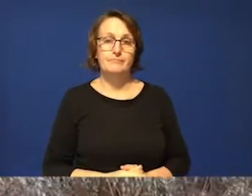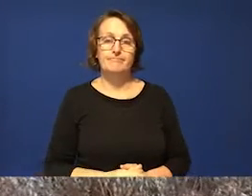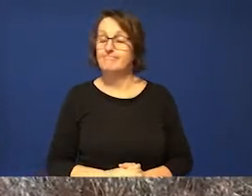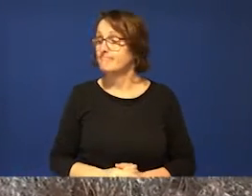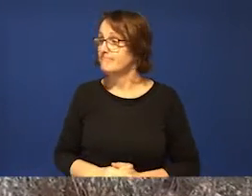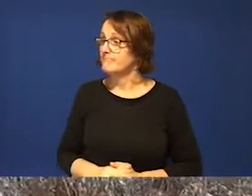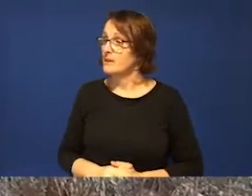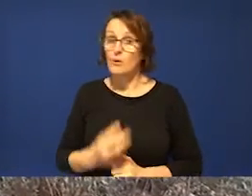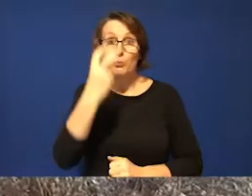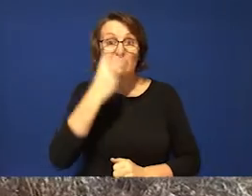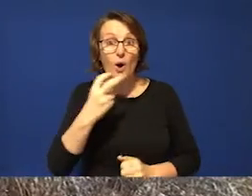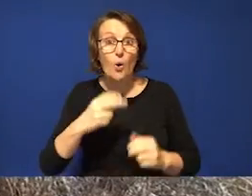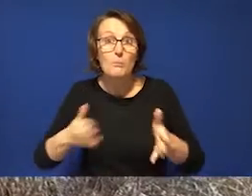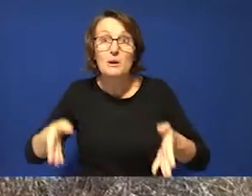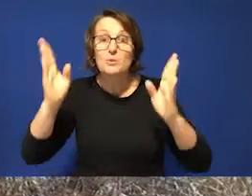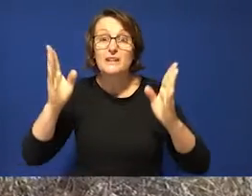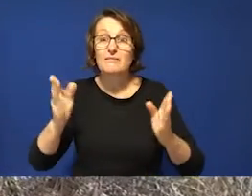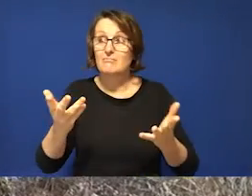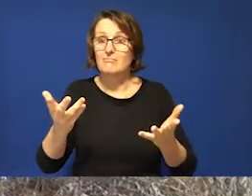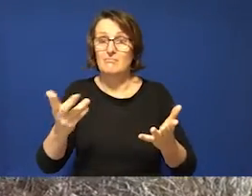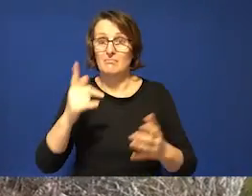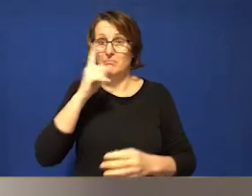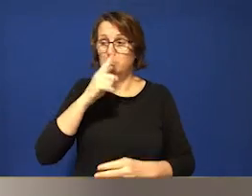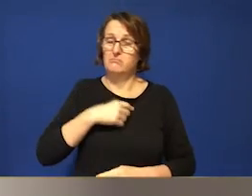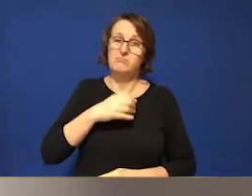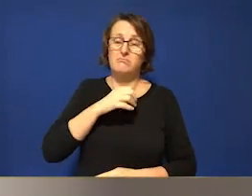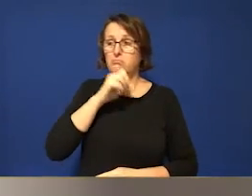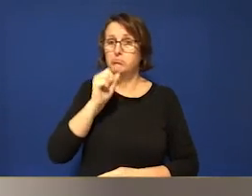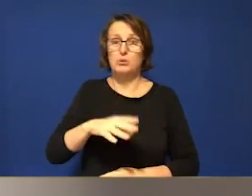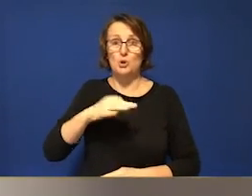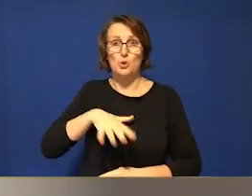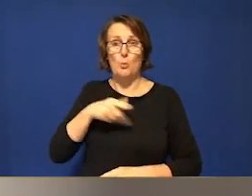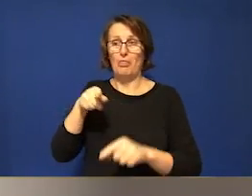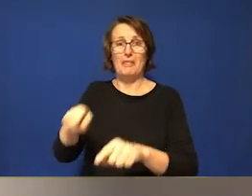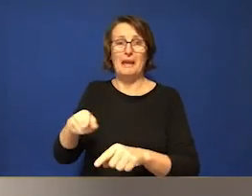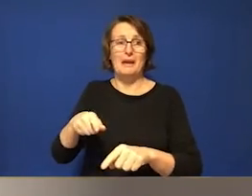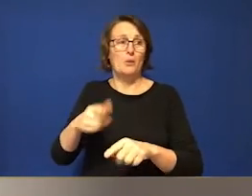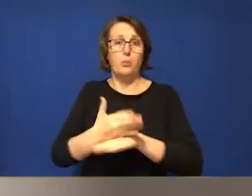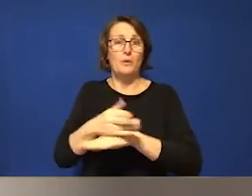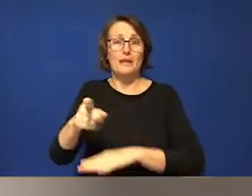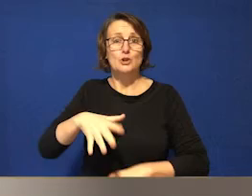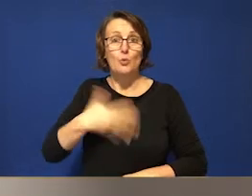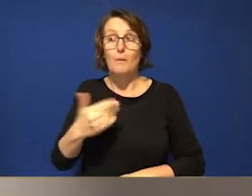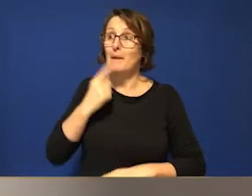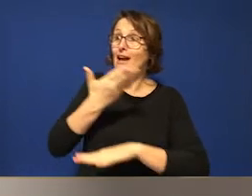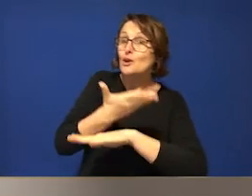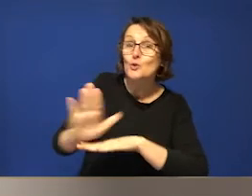you never liked to be there. You're given a beautiful new office with a view of the garden. And all the modern facilities that a contemporary office has.